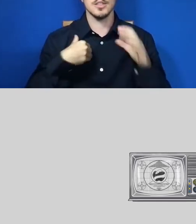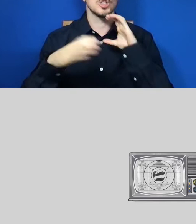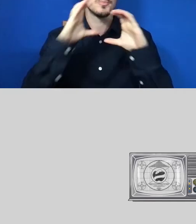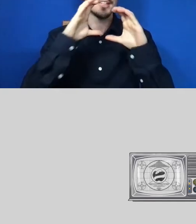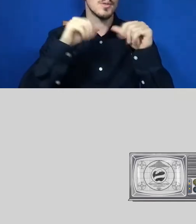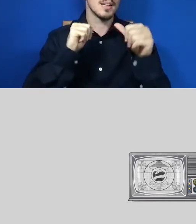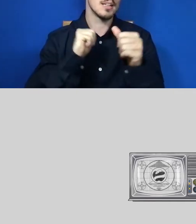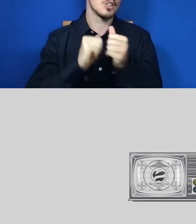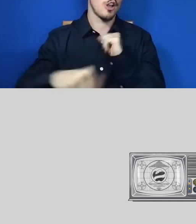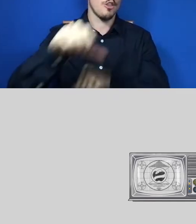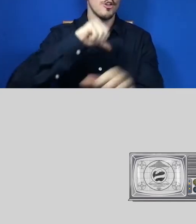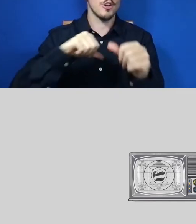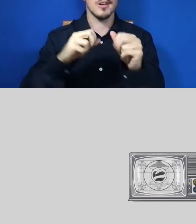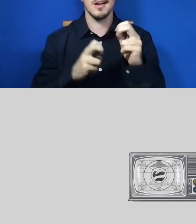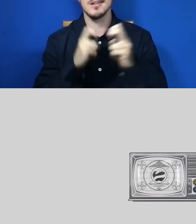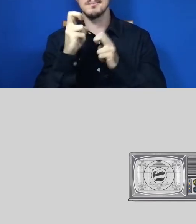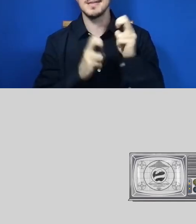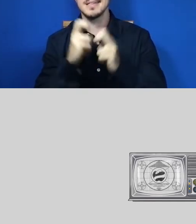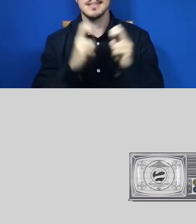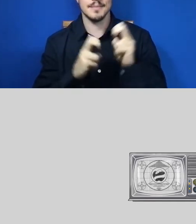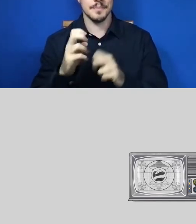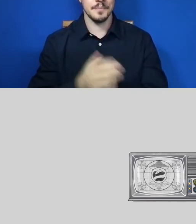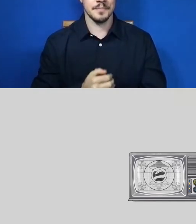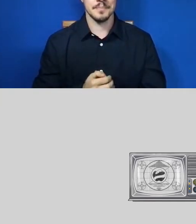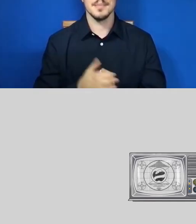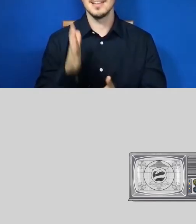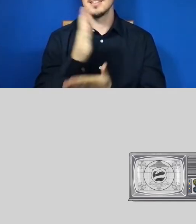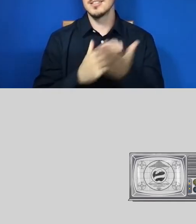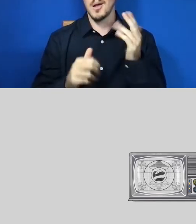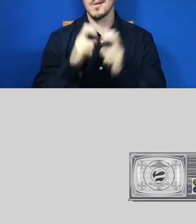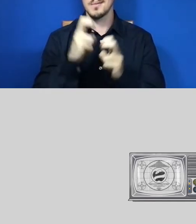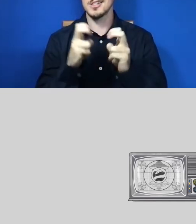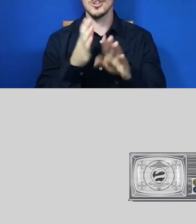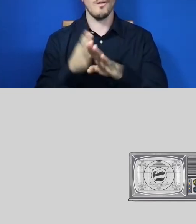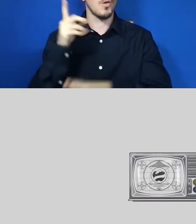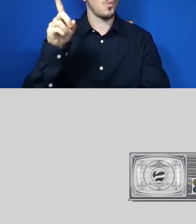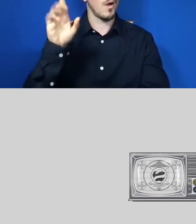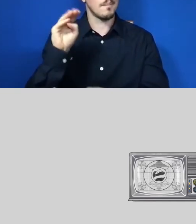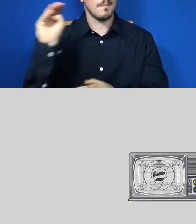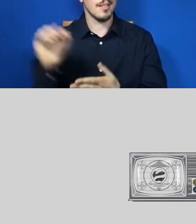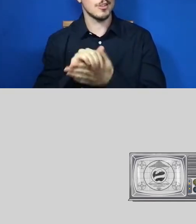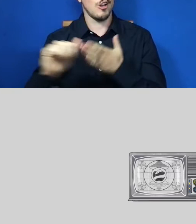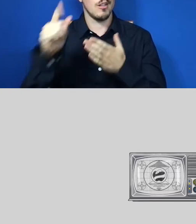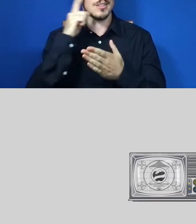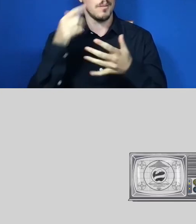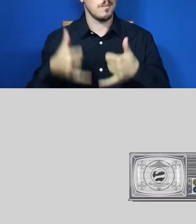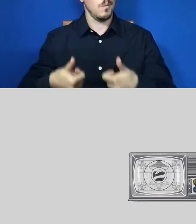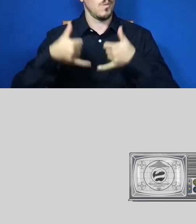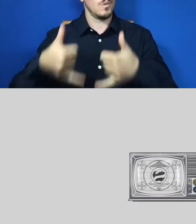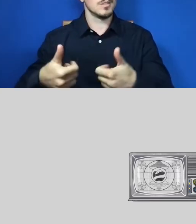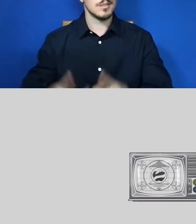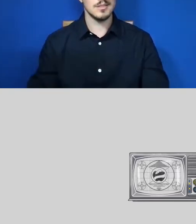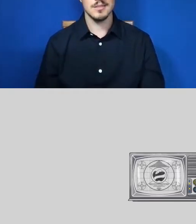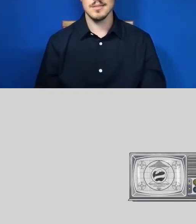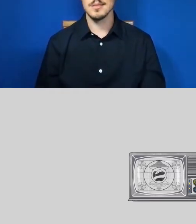can communicate and compete with each other. Some of the competitions have over $1,000,000 of cash prizes.